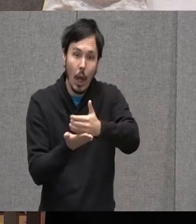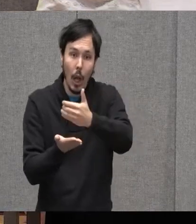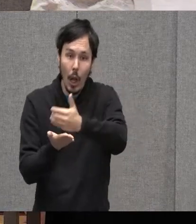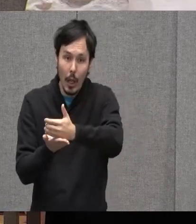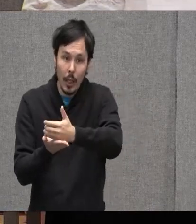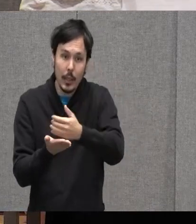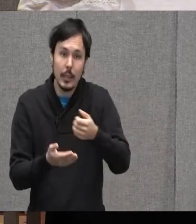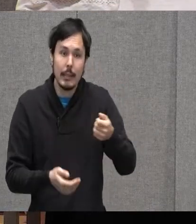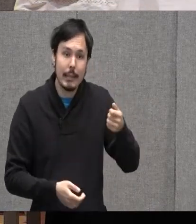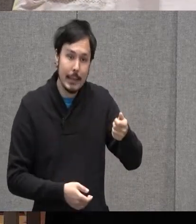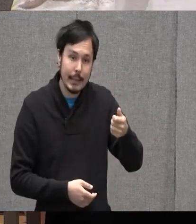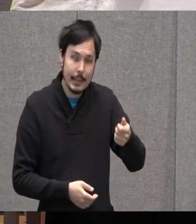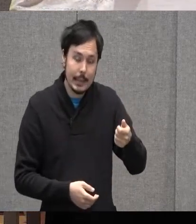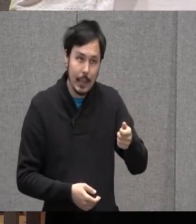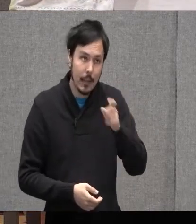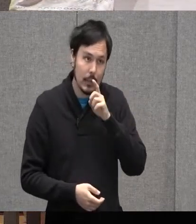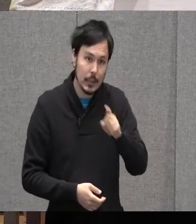is three inches in diameter.